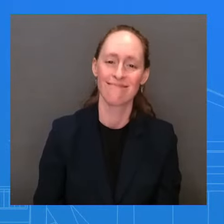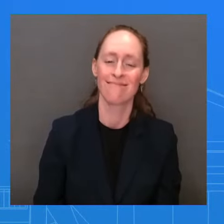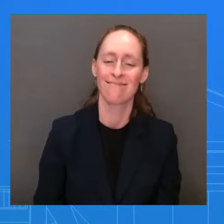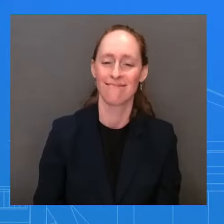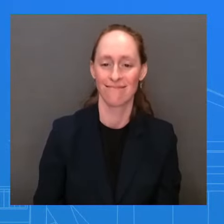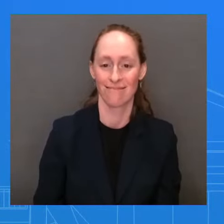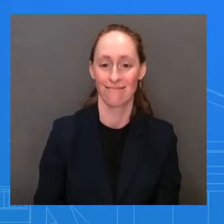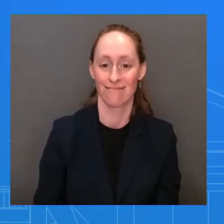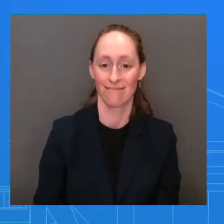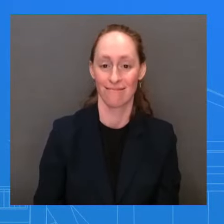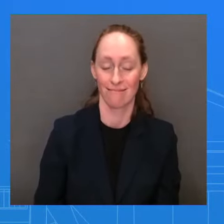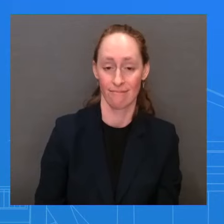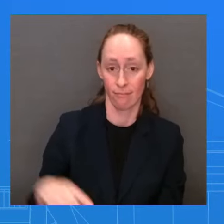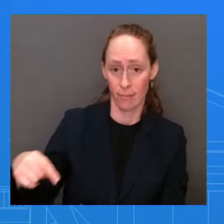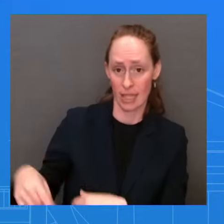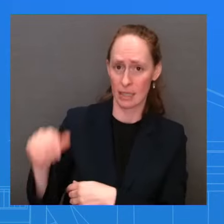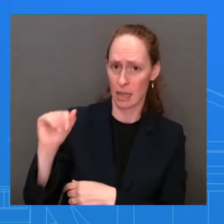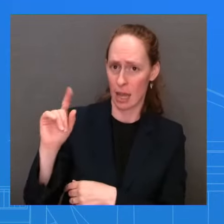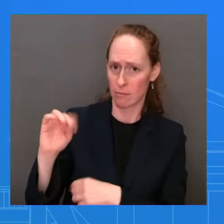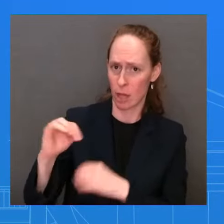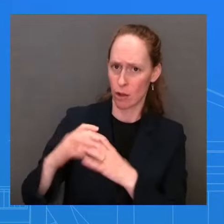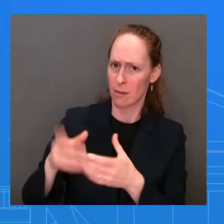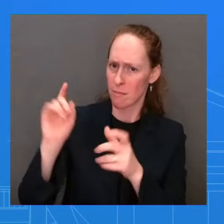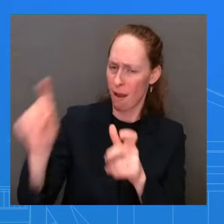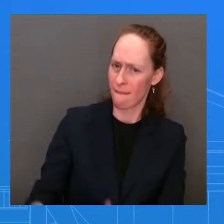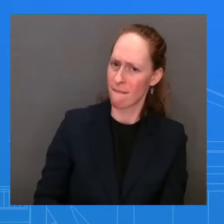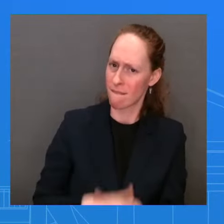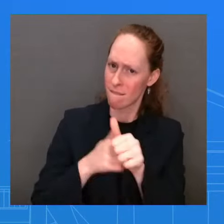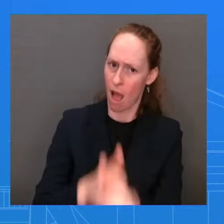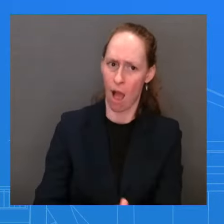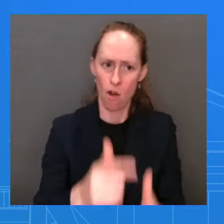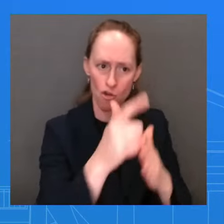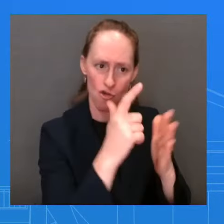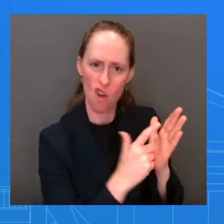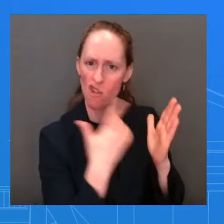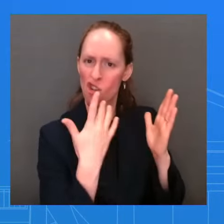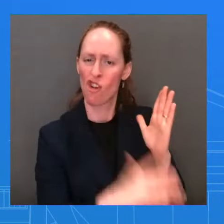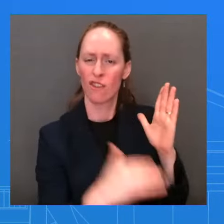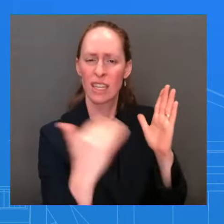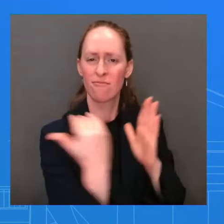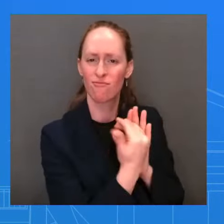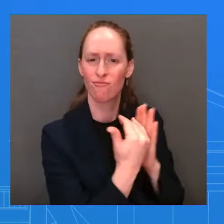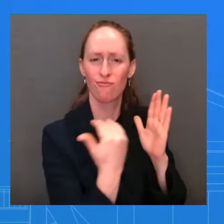Certainly, you've heard me over the past couple of weeks and months, probably painfully so,